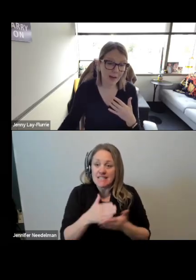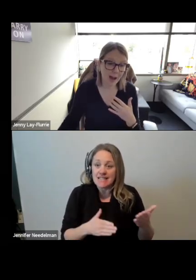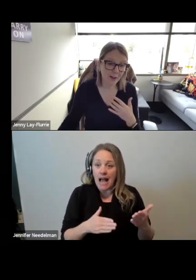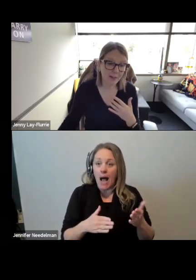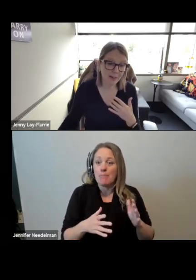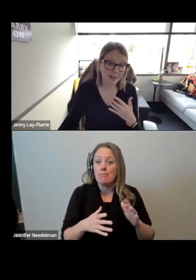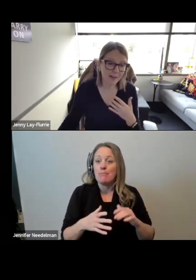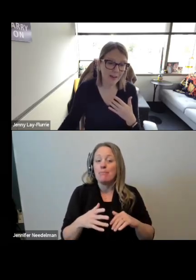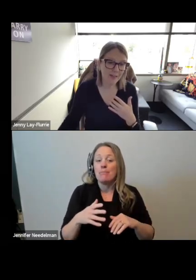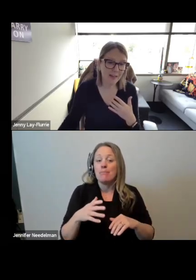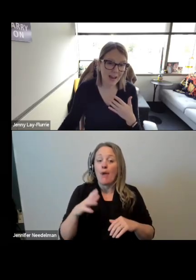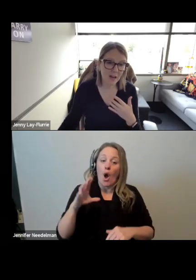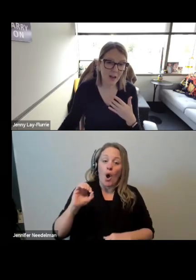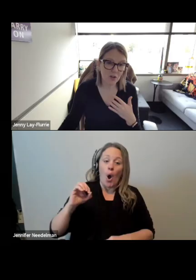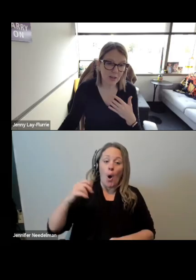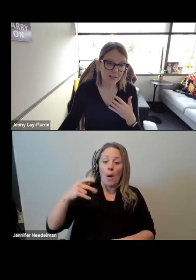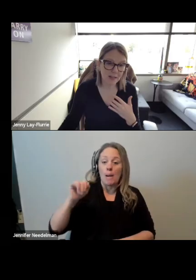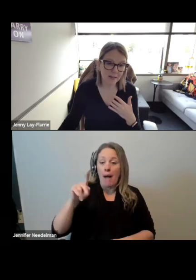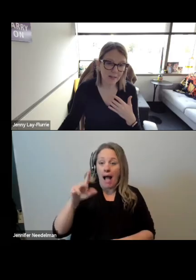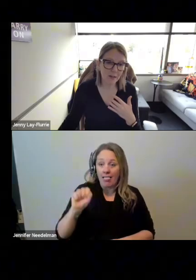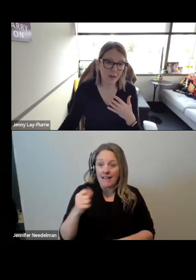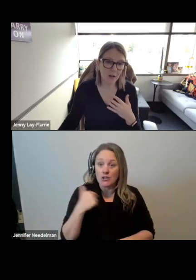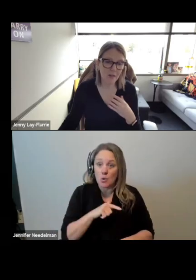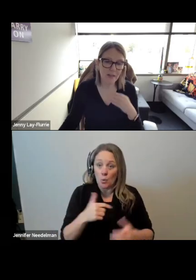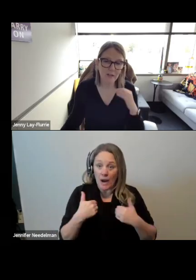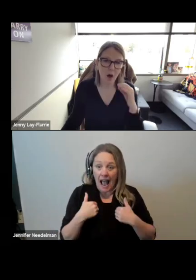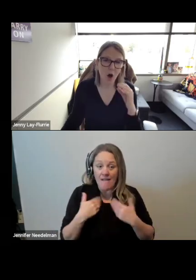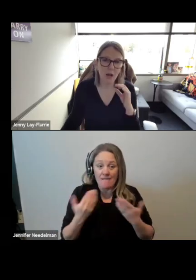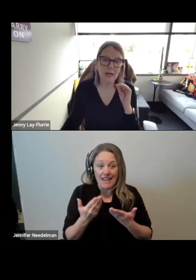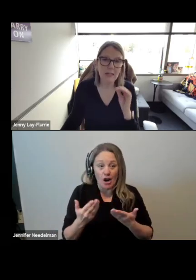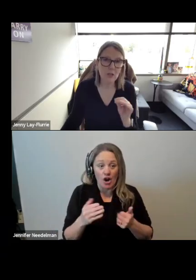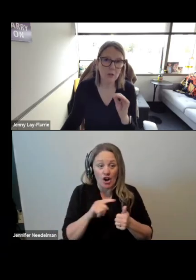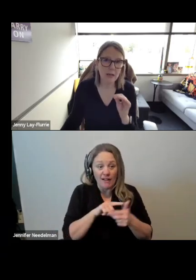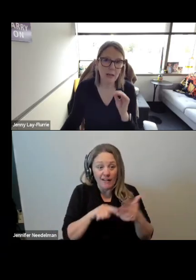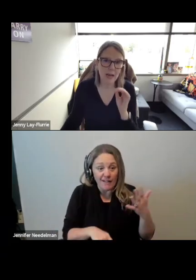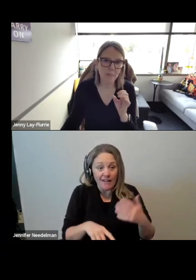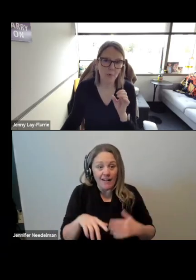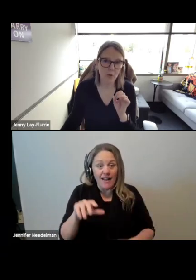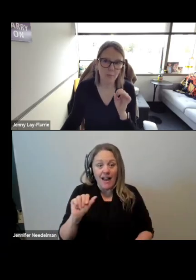that we have here - the agentics - these are literally able